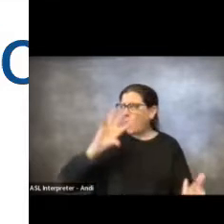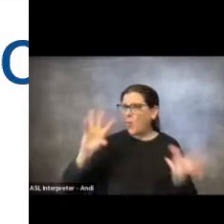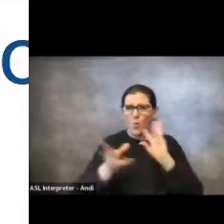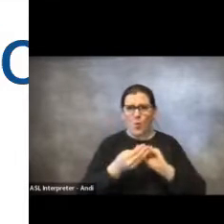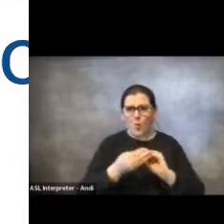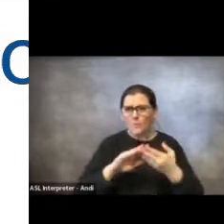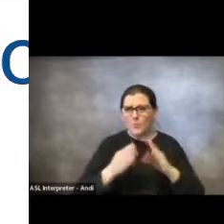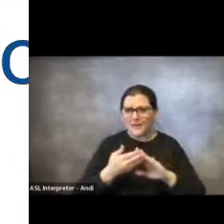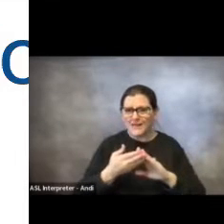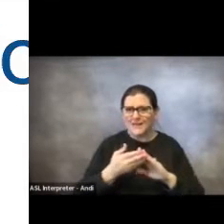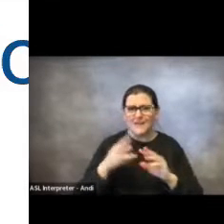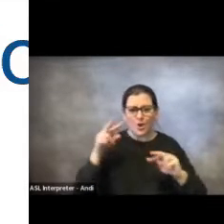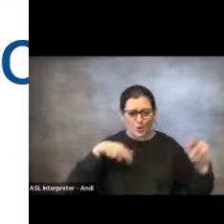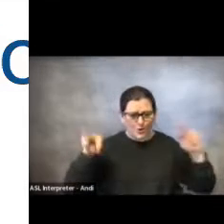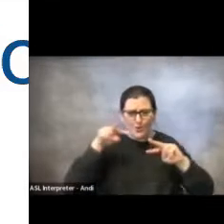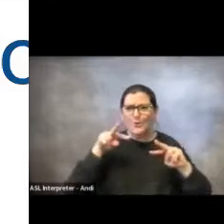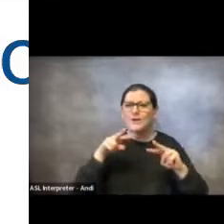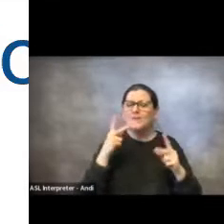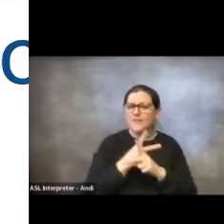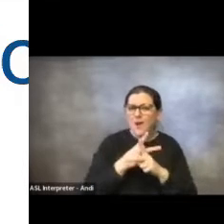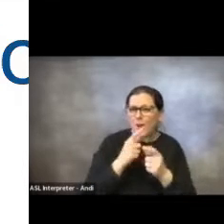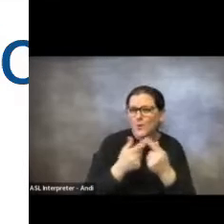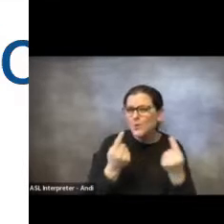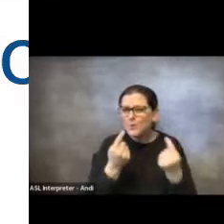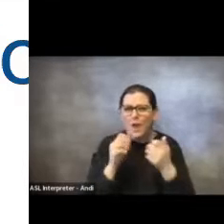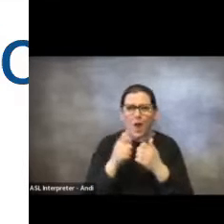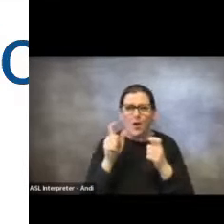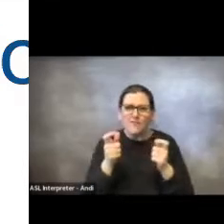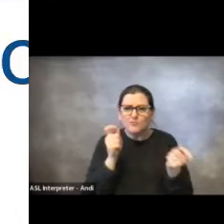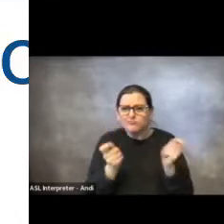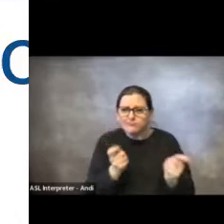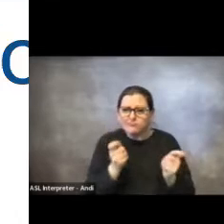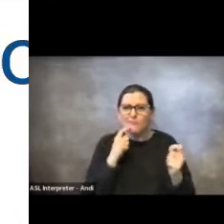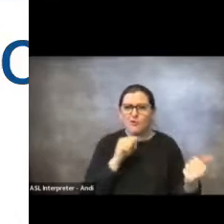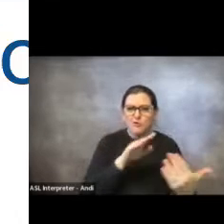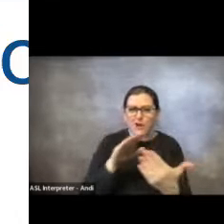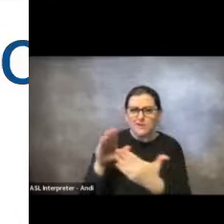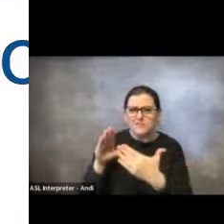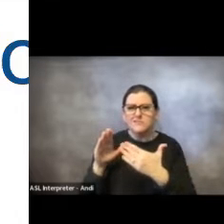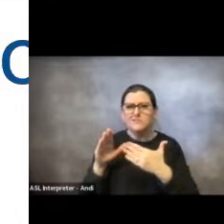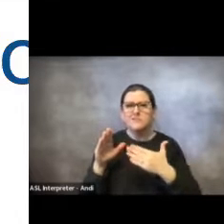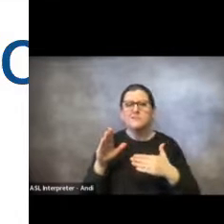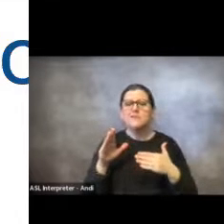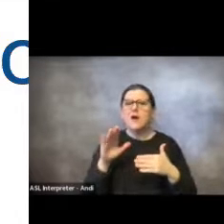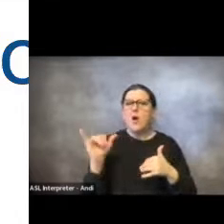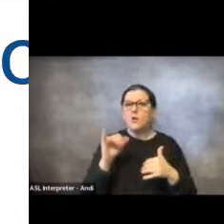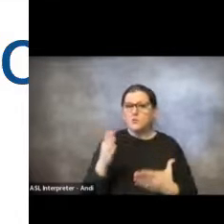to figure out what we might need to be doing in terms of shifting strategies. We also recommend prioritizing screening youth,